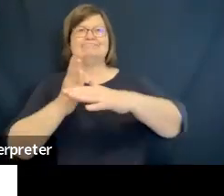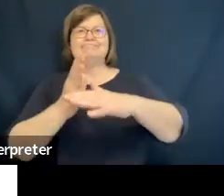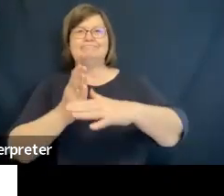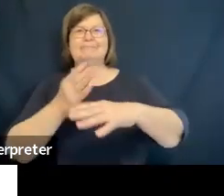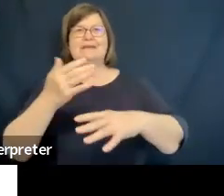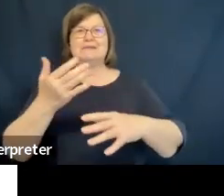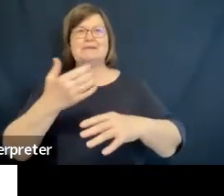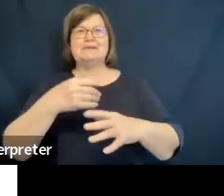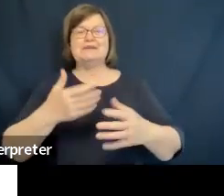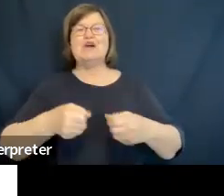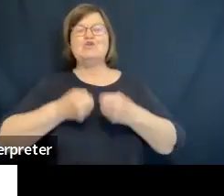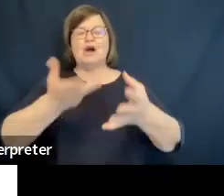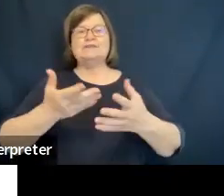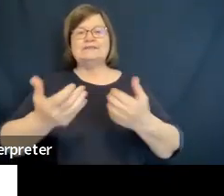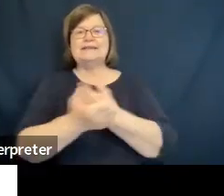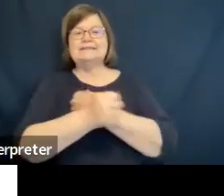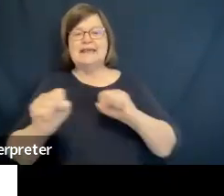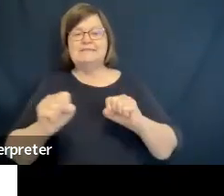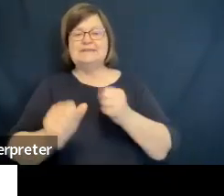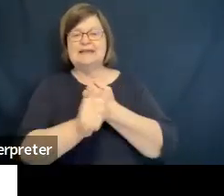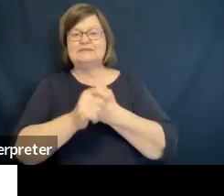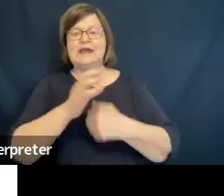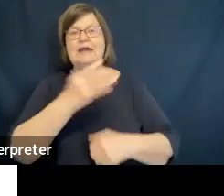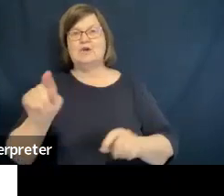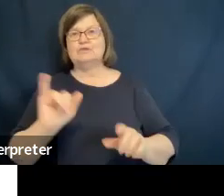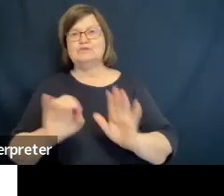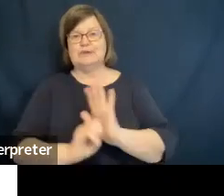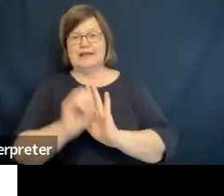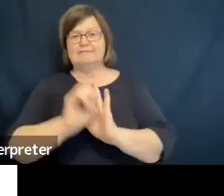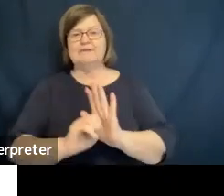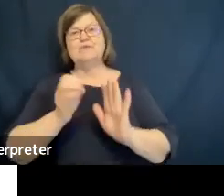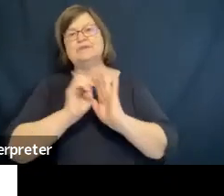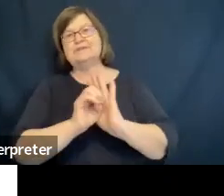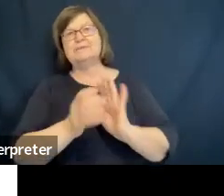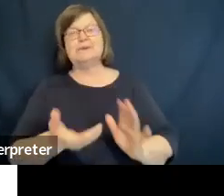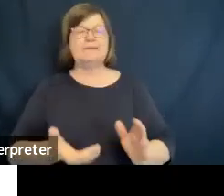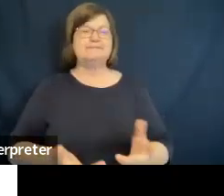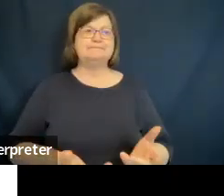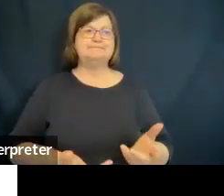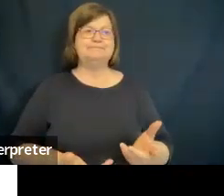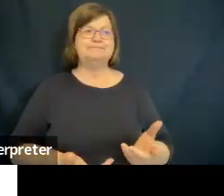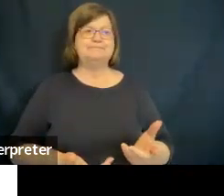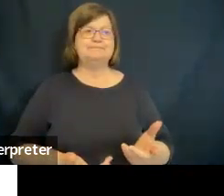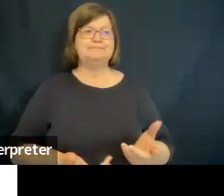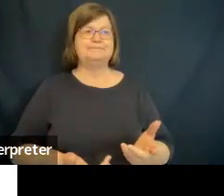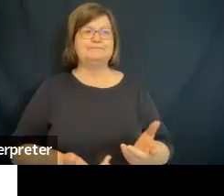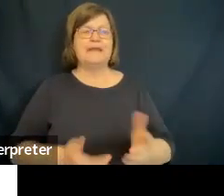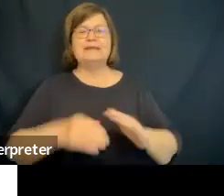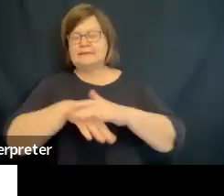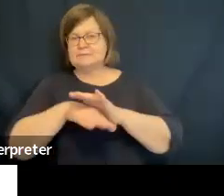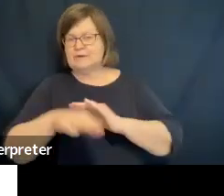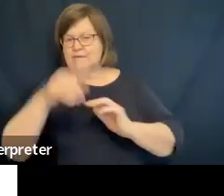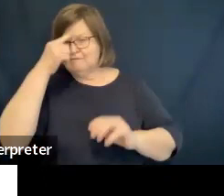hazard, and also elevators. So, for example, regarding accessibility for people who are